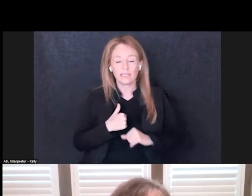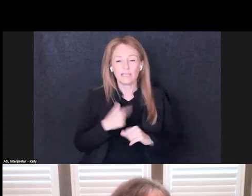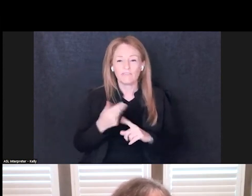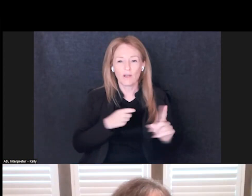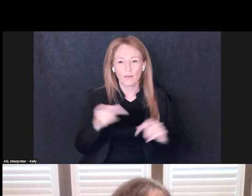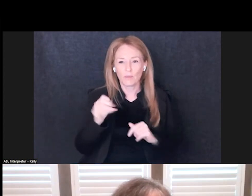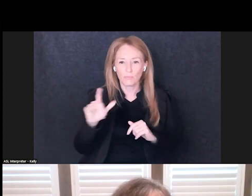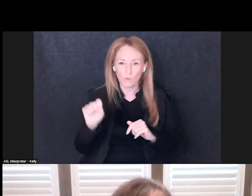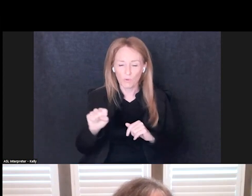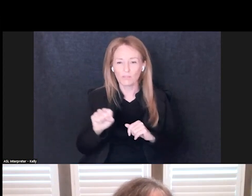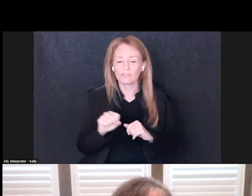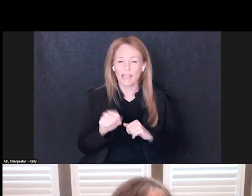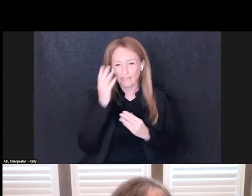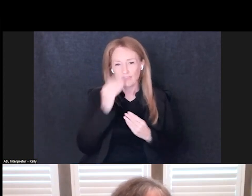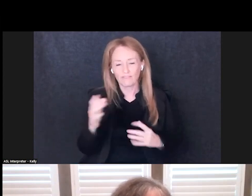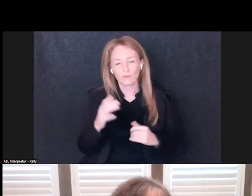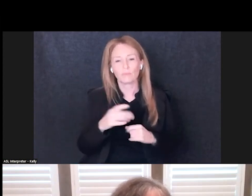DATA ON 988.